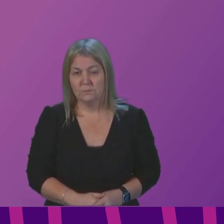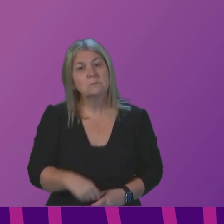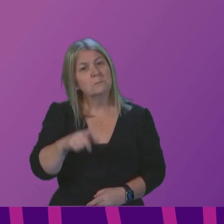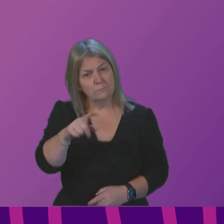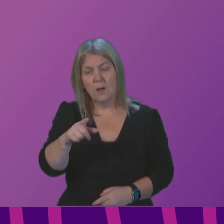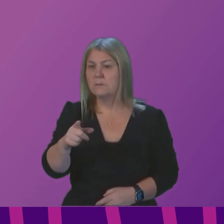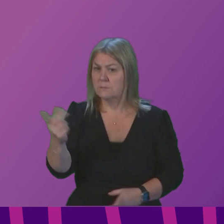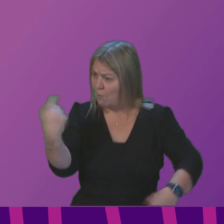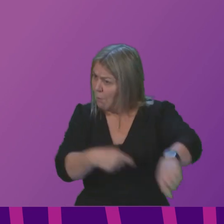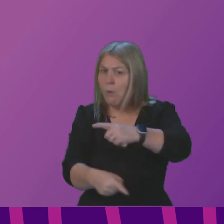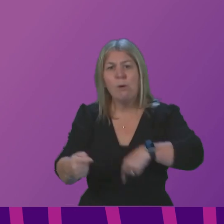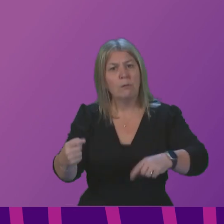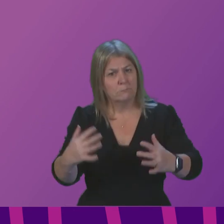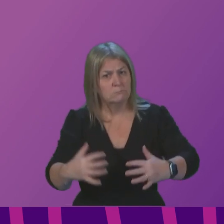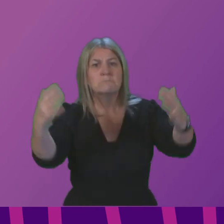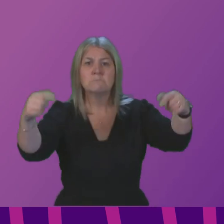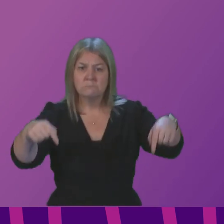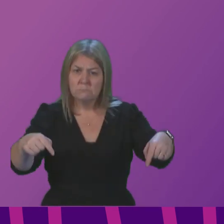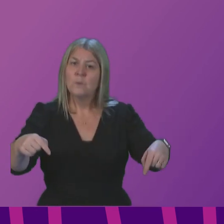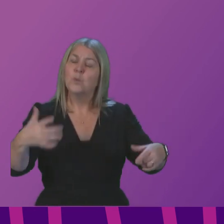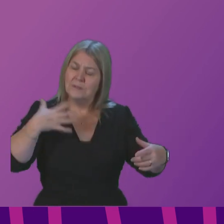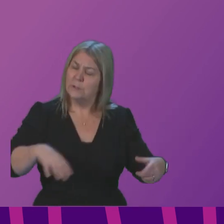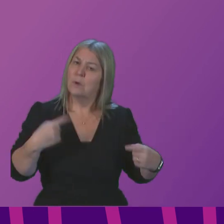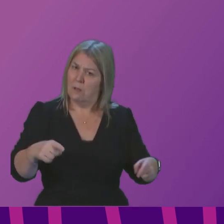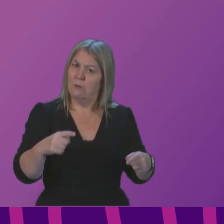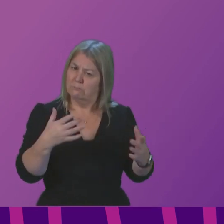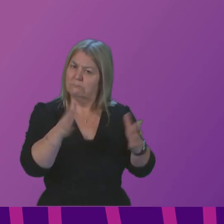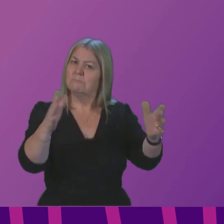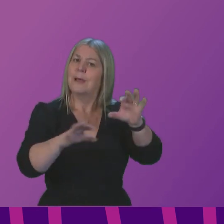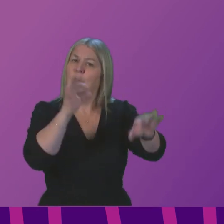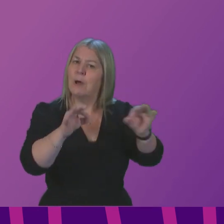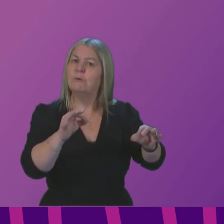that includes all of us in the chamber—to allow that public inquiry to do its work.